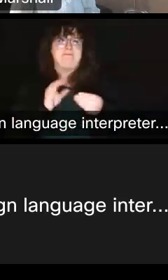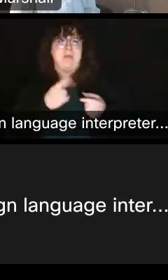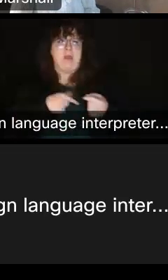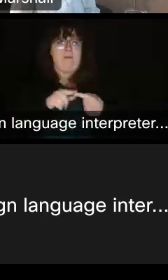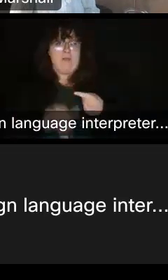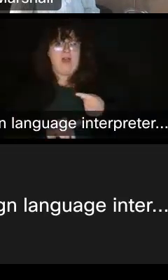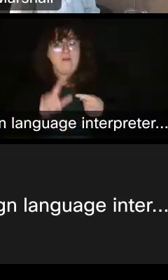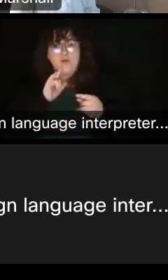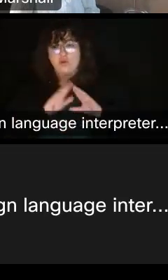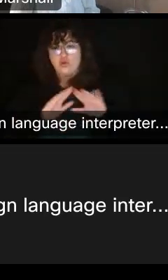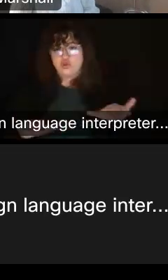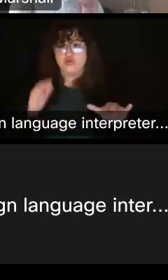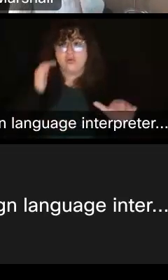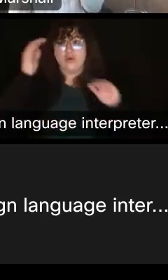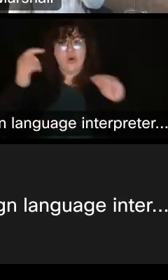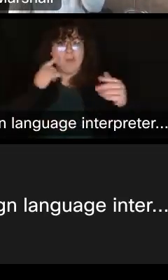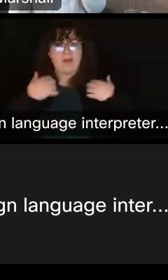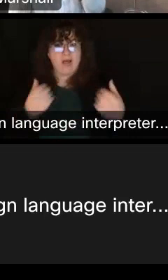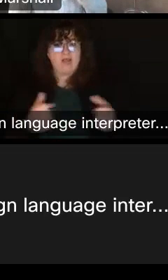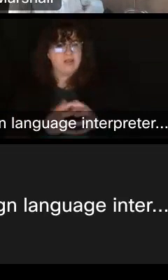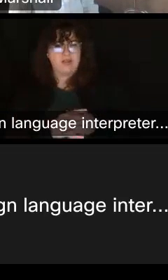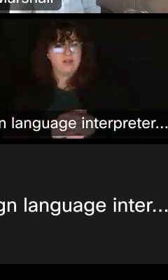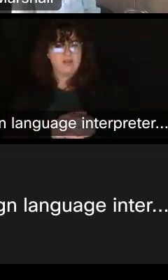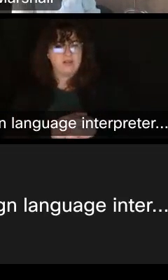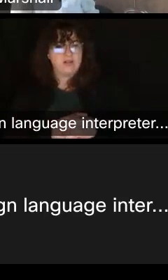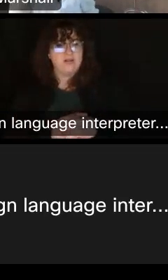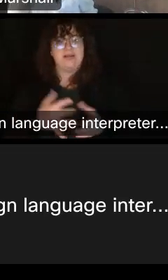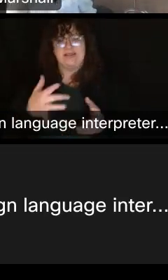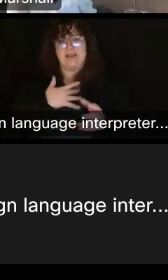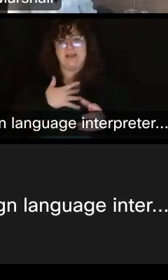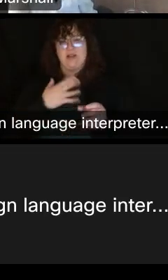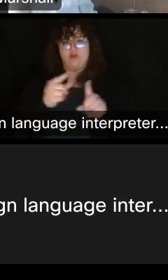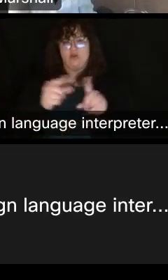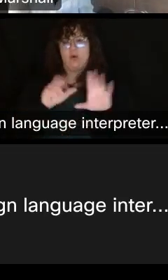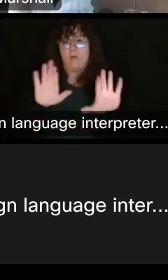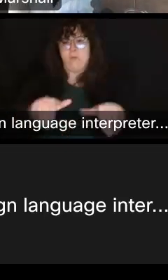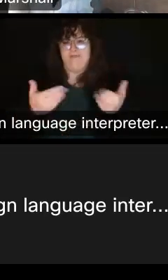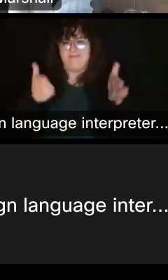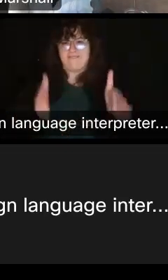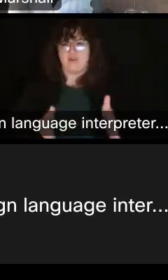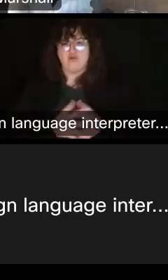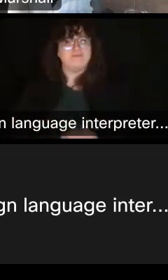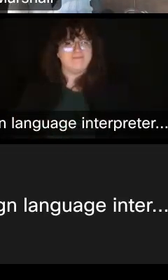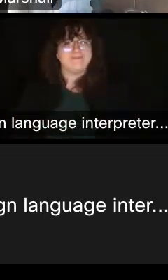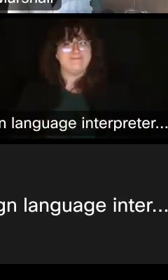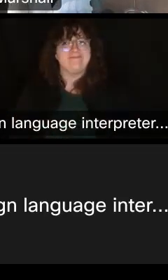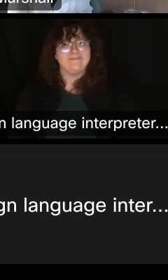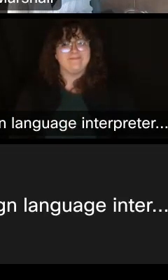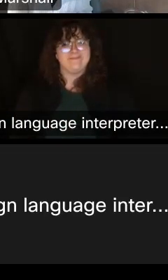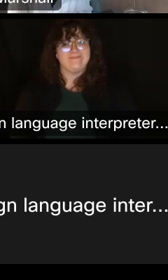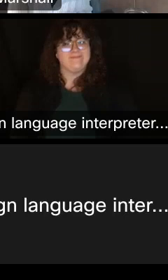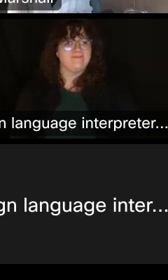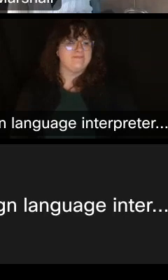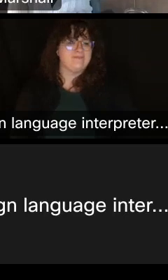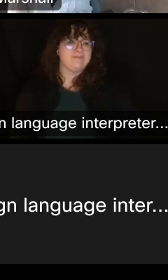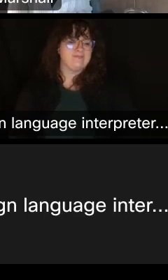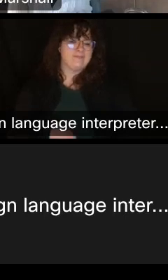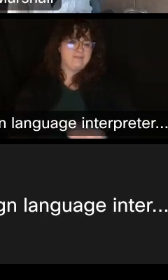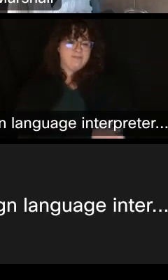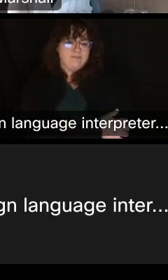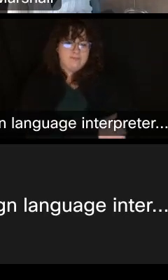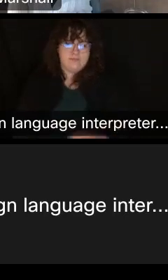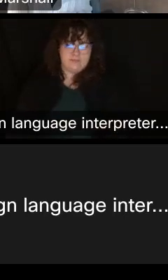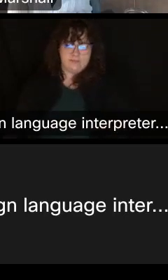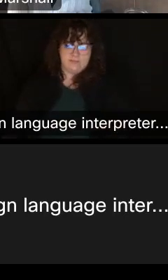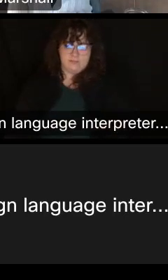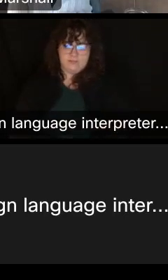adult mental health. We'll be talking about these providers. Okay, next slide please.